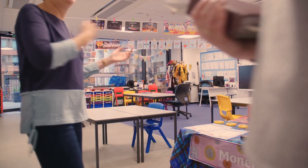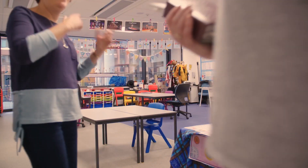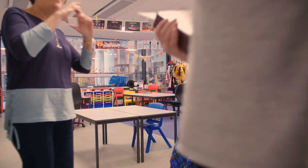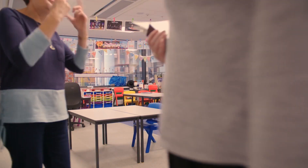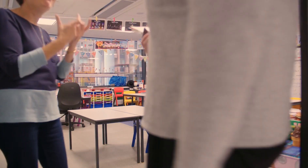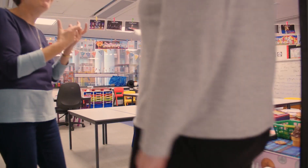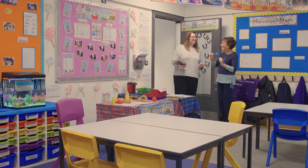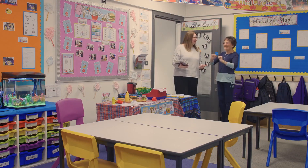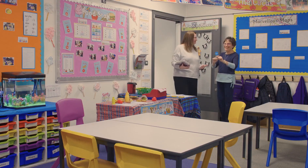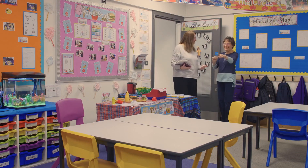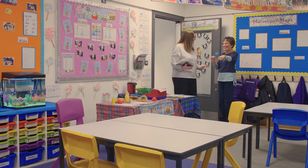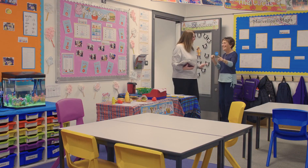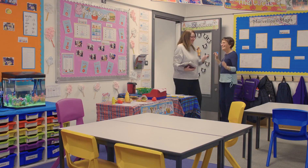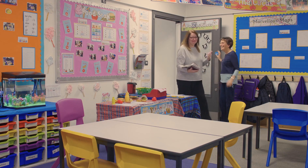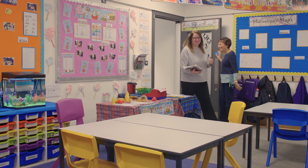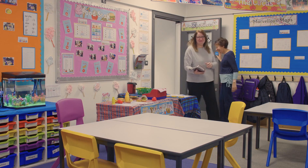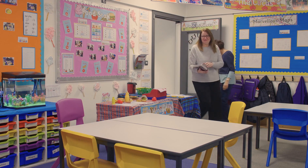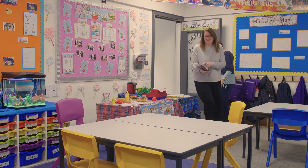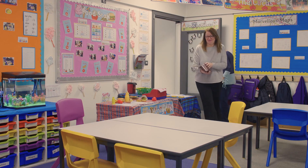This is my classroom. Come and take a seat.